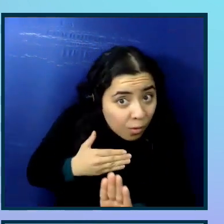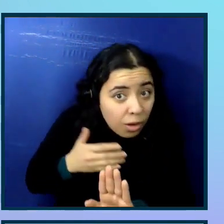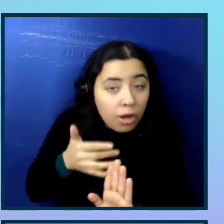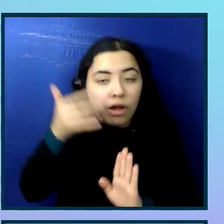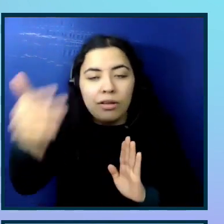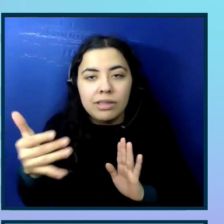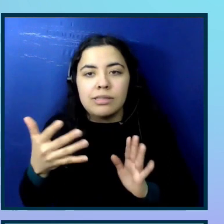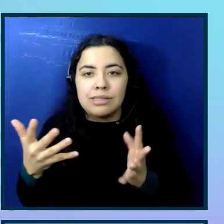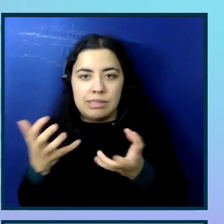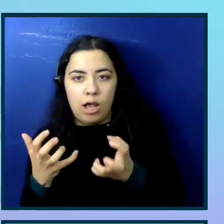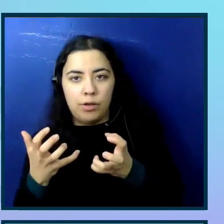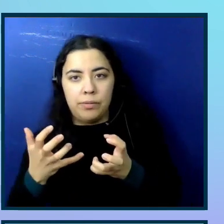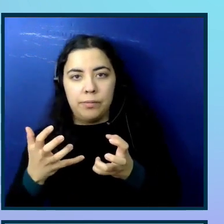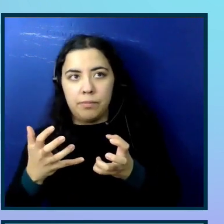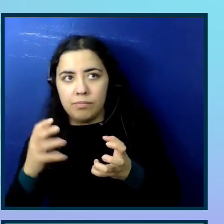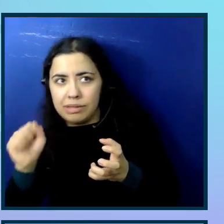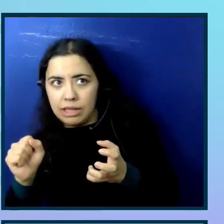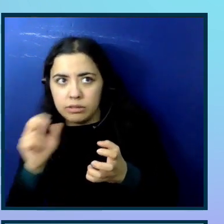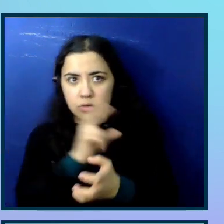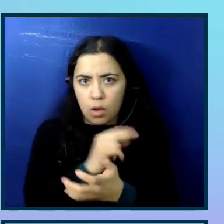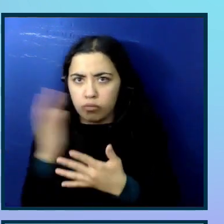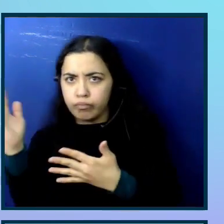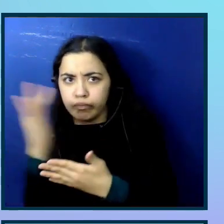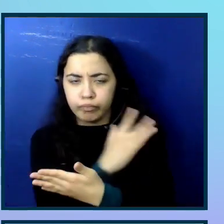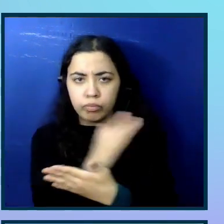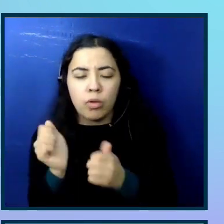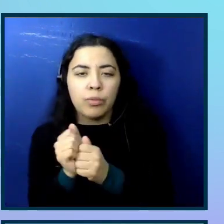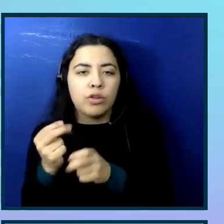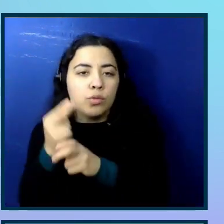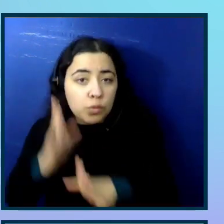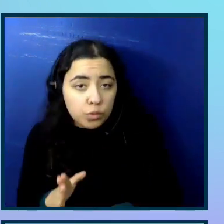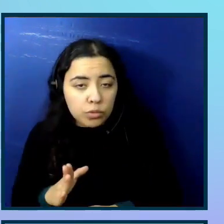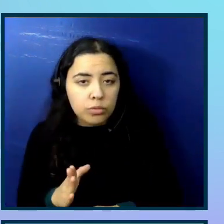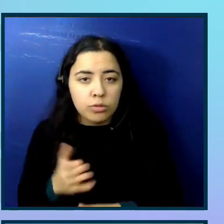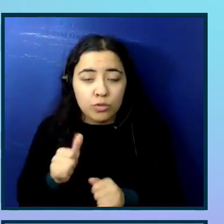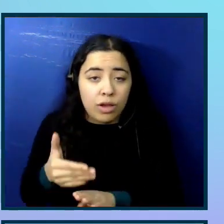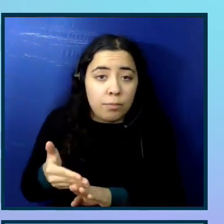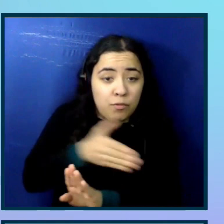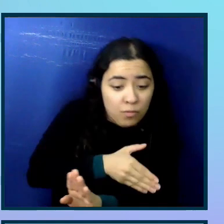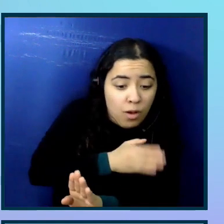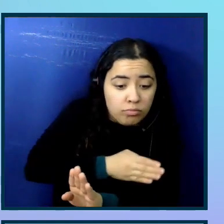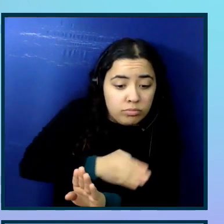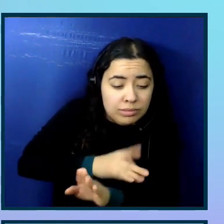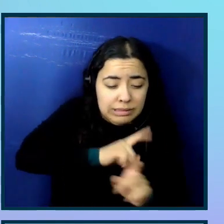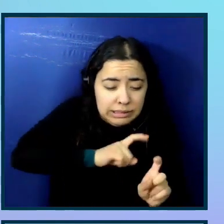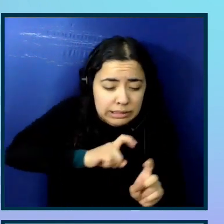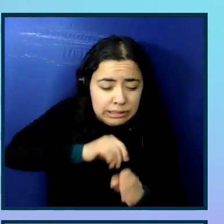to make sure that all the work that we were doing was aligned with the emotional response that we were trying to have as a brand. So a lot of the work that I'm gonna share here